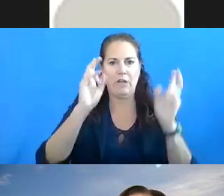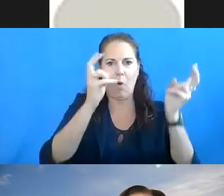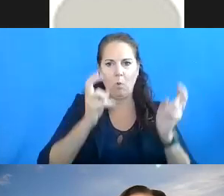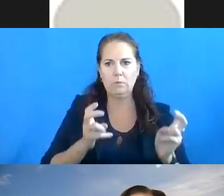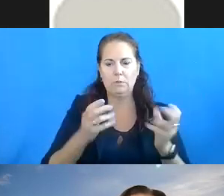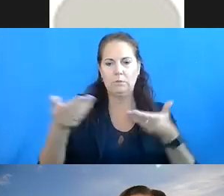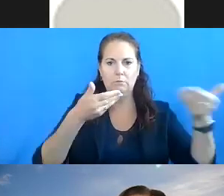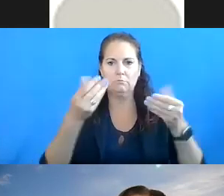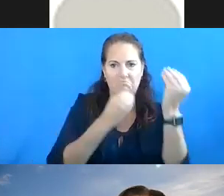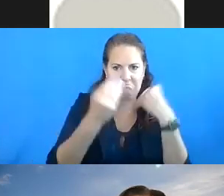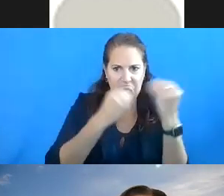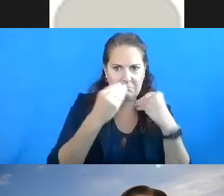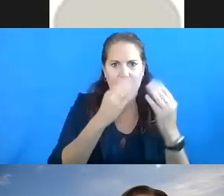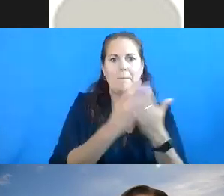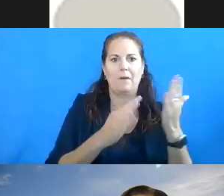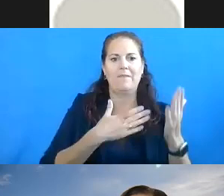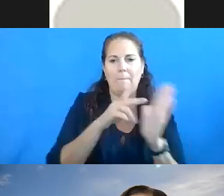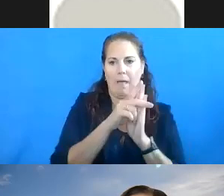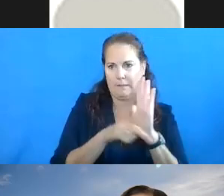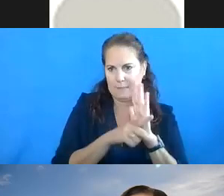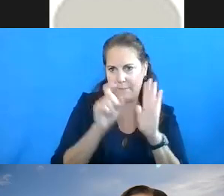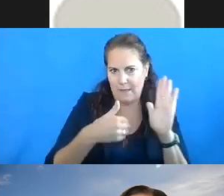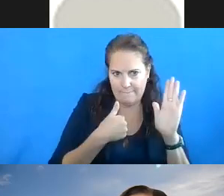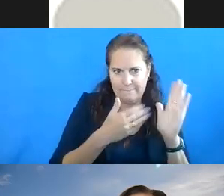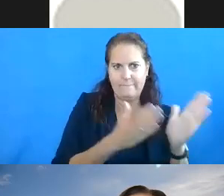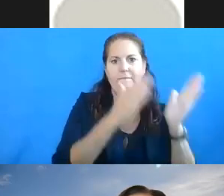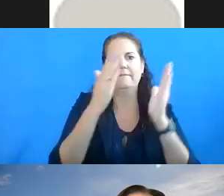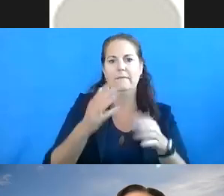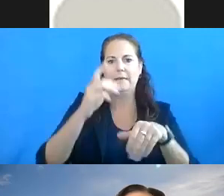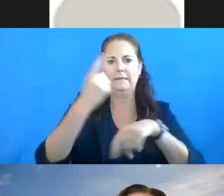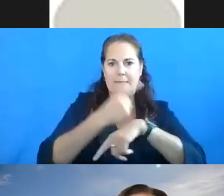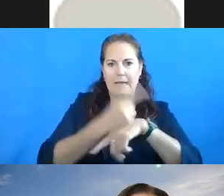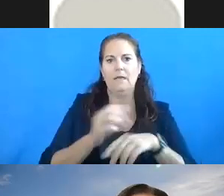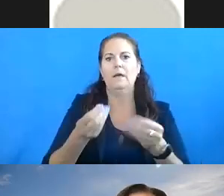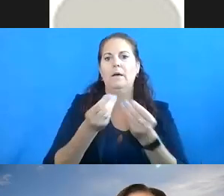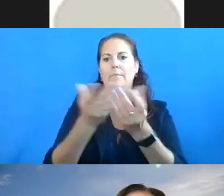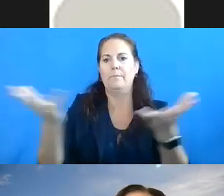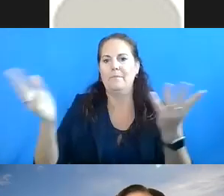which is part of our policy, and then we’ll put out our quotes for dinners. We are going